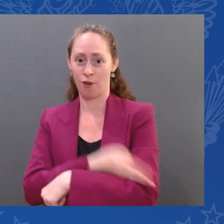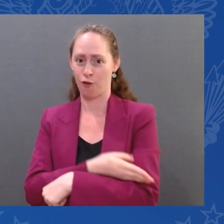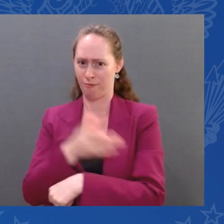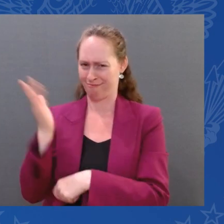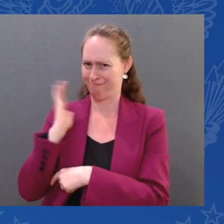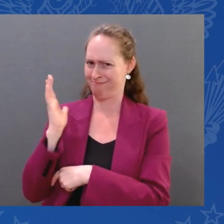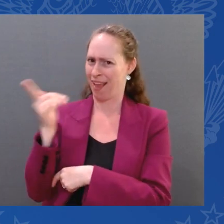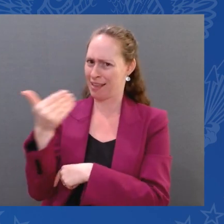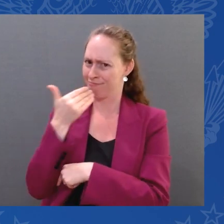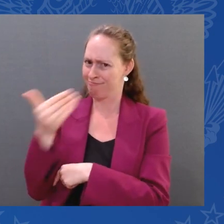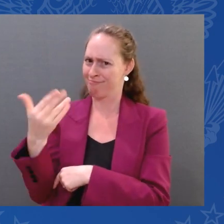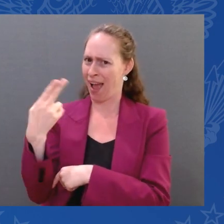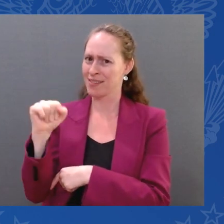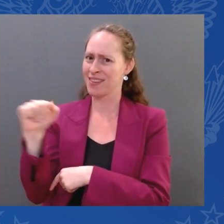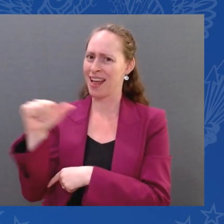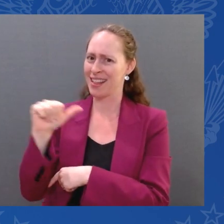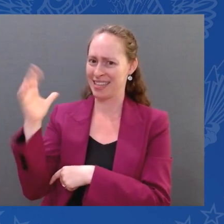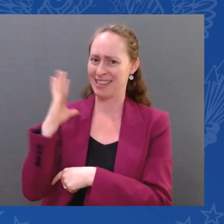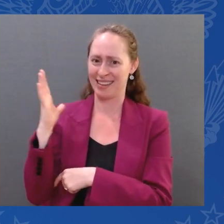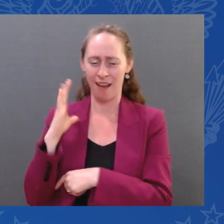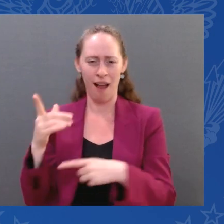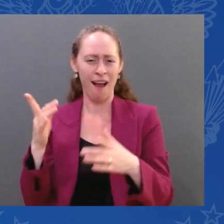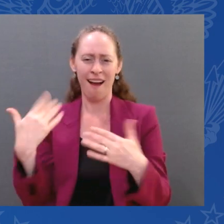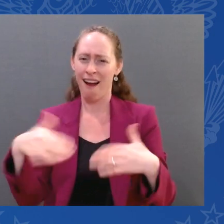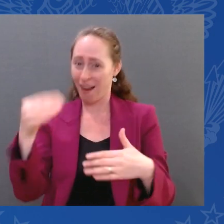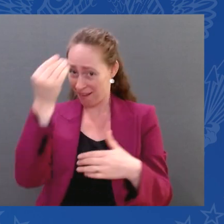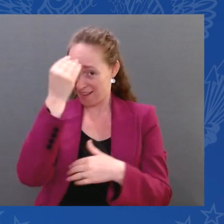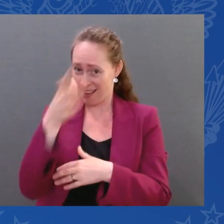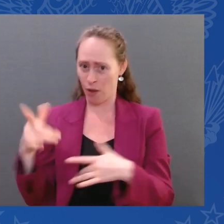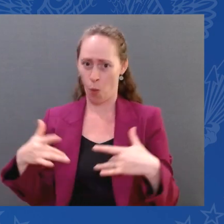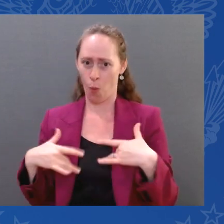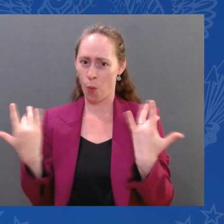when you won the championship and walking off the field,